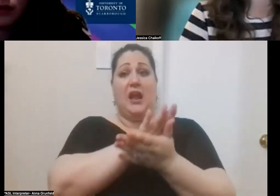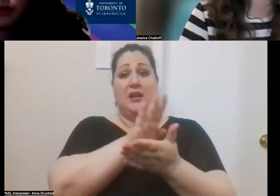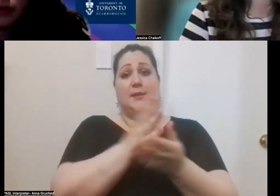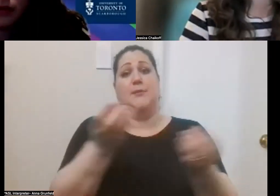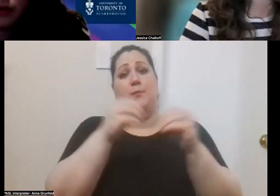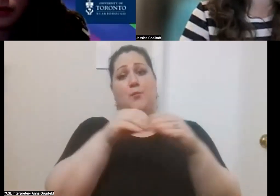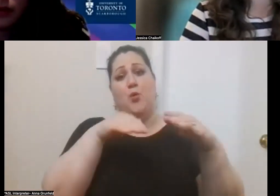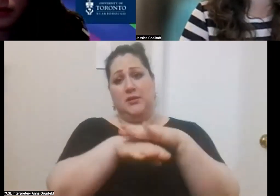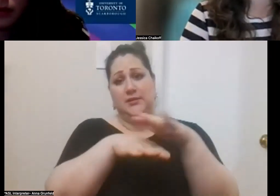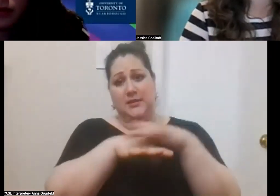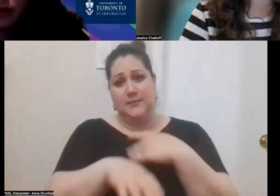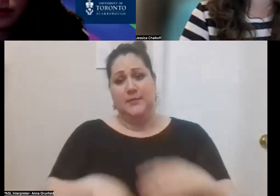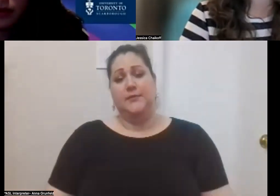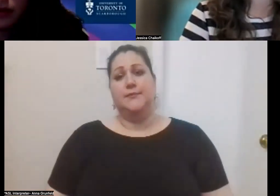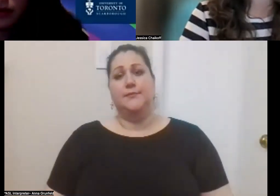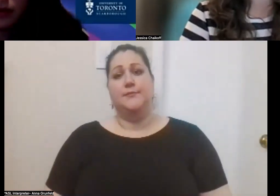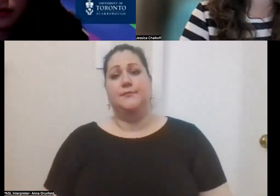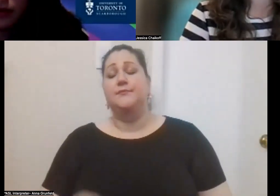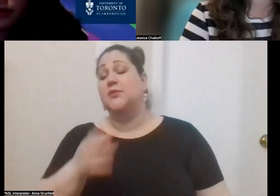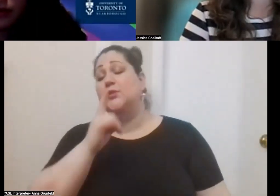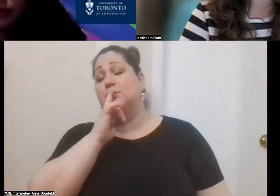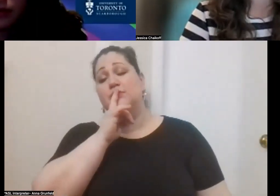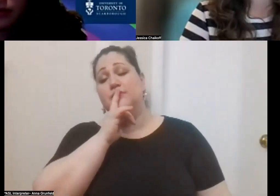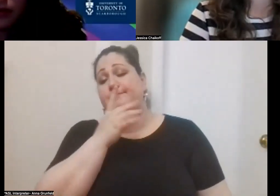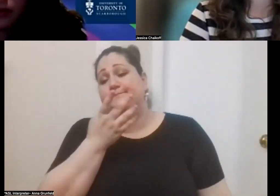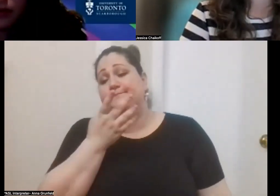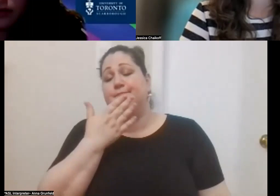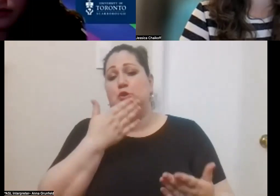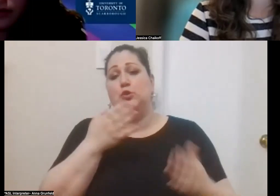And this is exactly what I'm doing right now as a researcher.